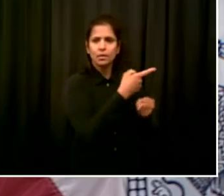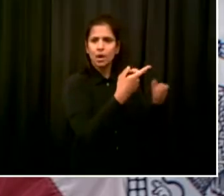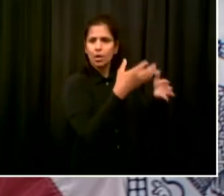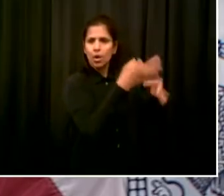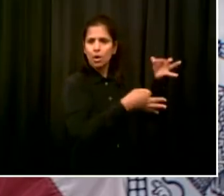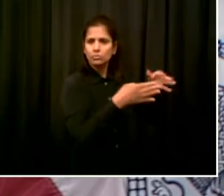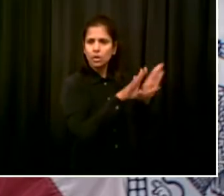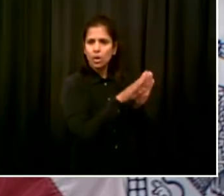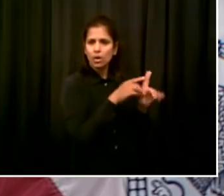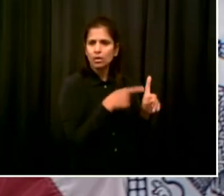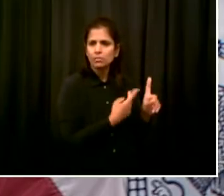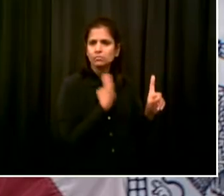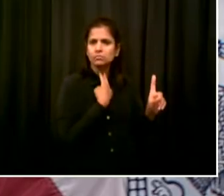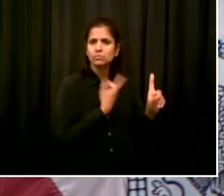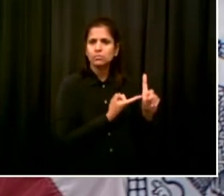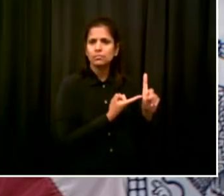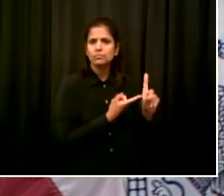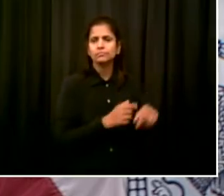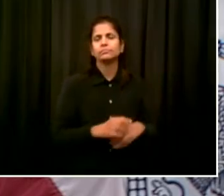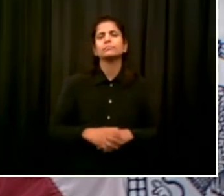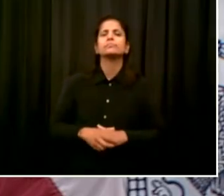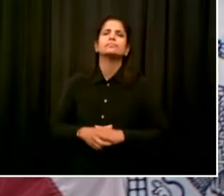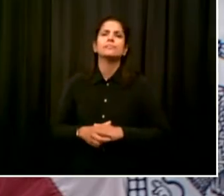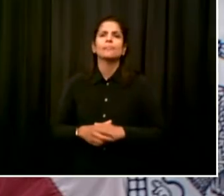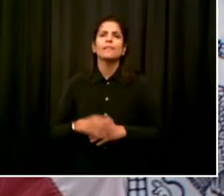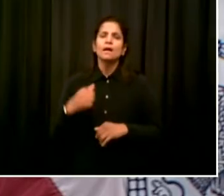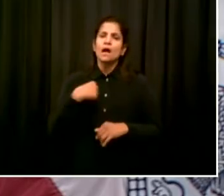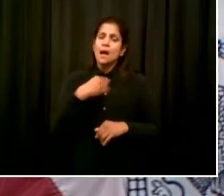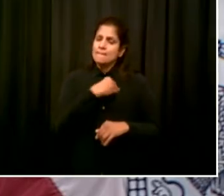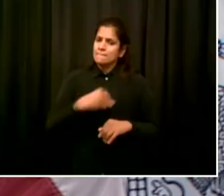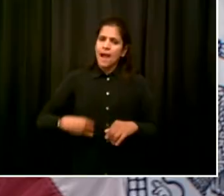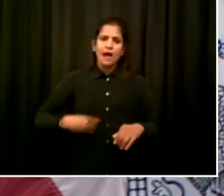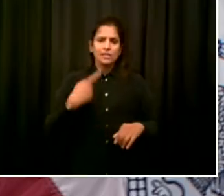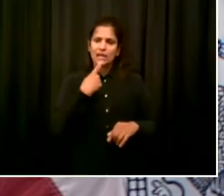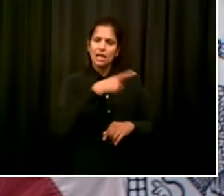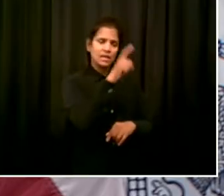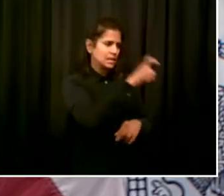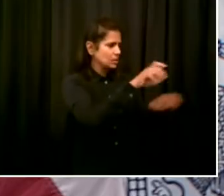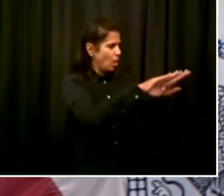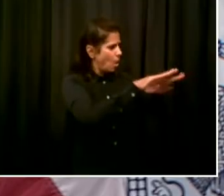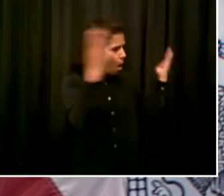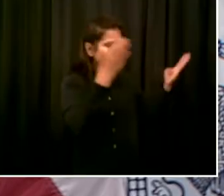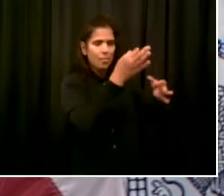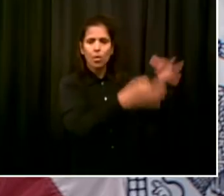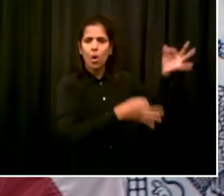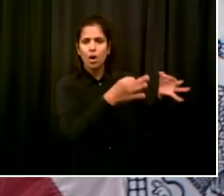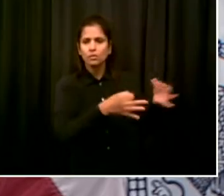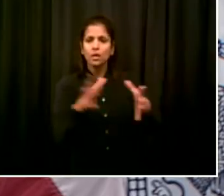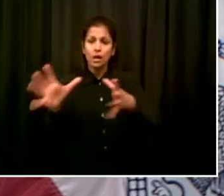. BUT WE NEED THE COURTS HELP . GO AHEAD JULIA . ON THE COURTS THIS